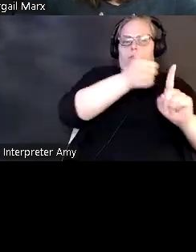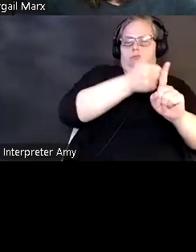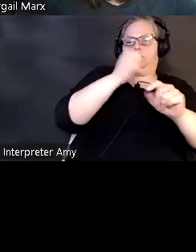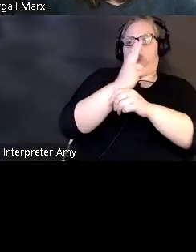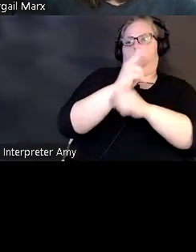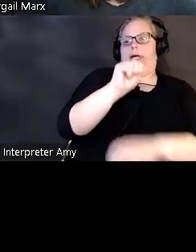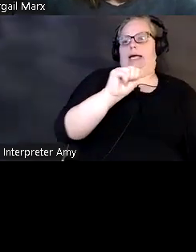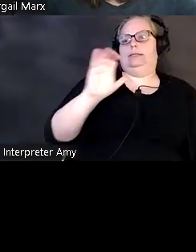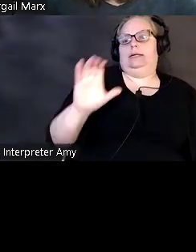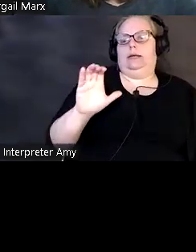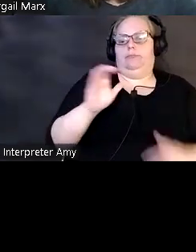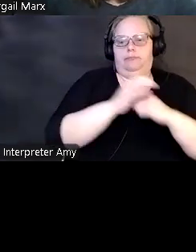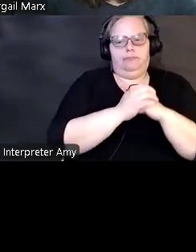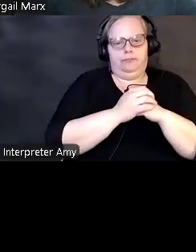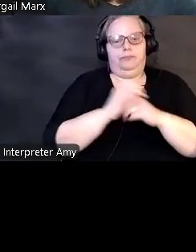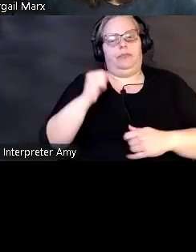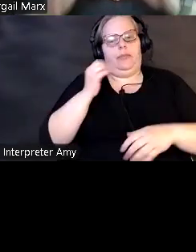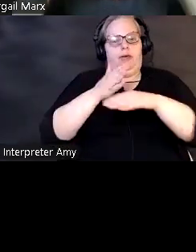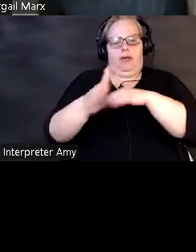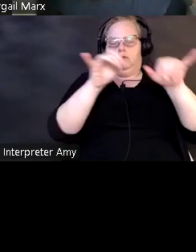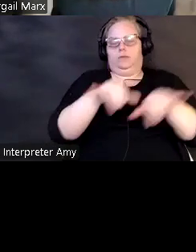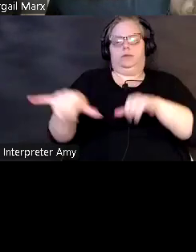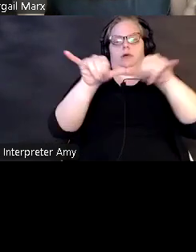I'm sure you've seen a standardized assessment where there are four pictures